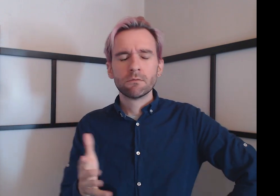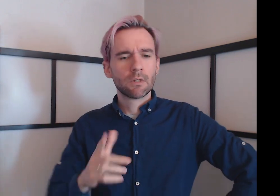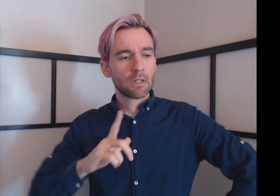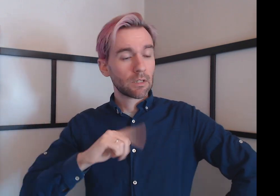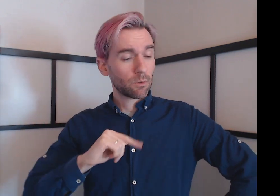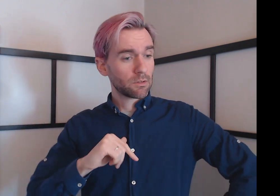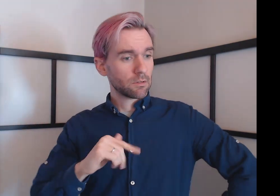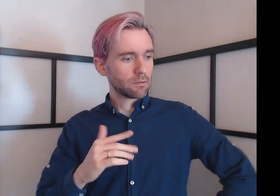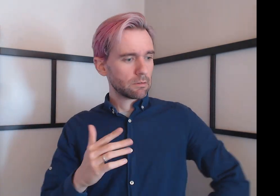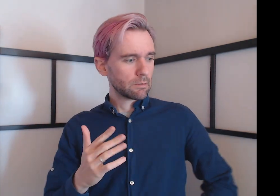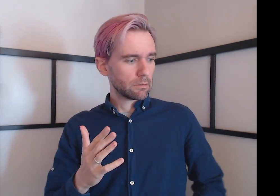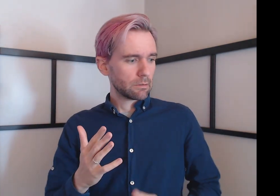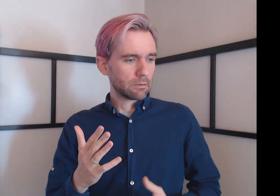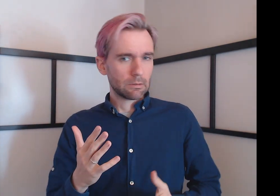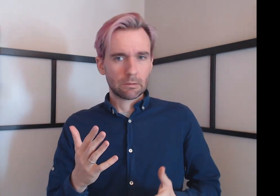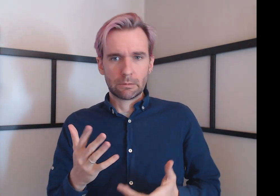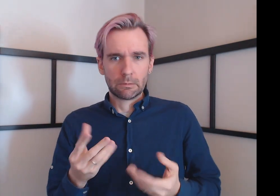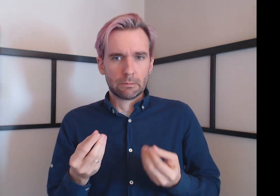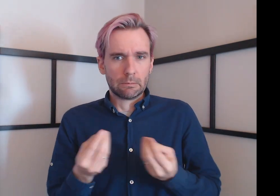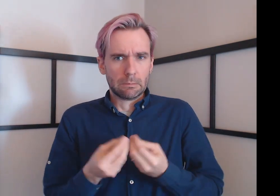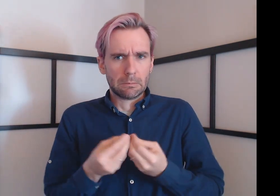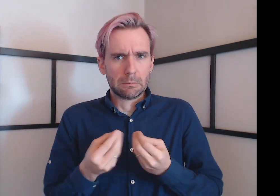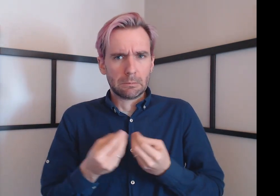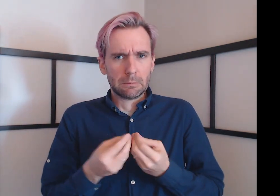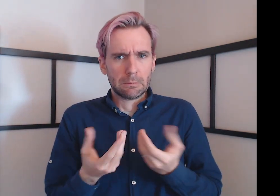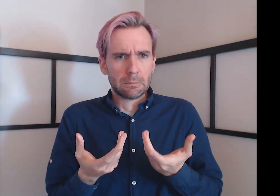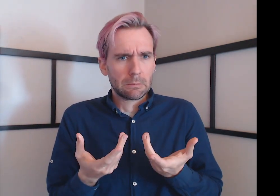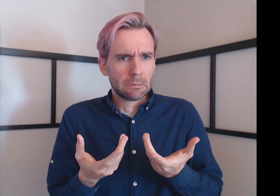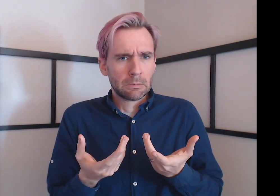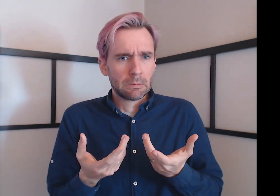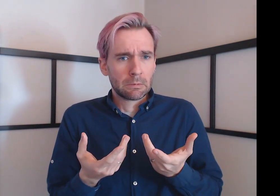How would the teacher respond?